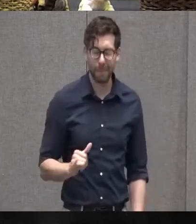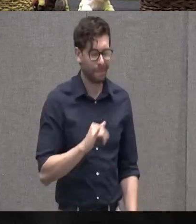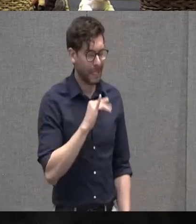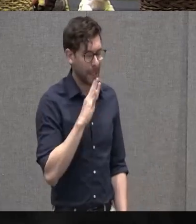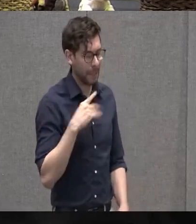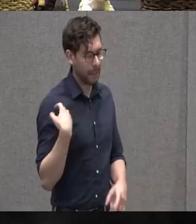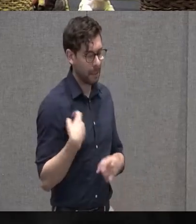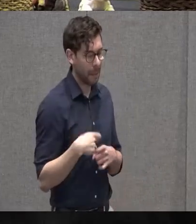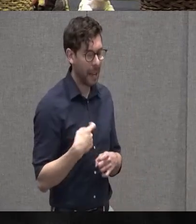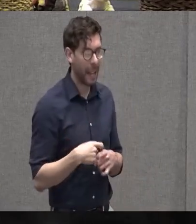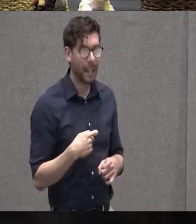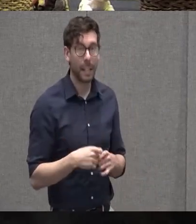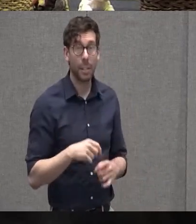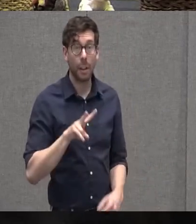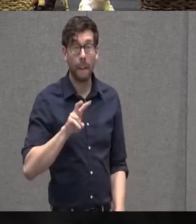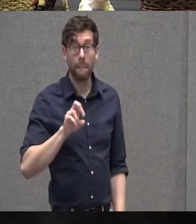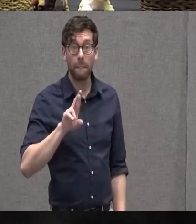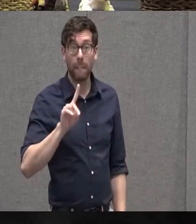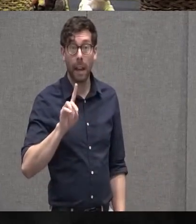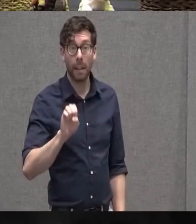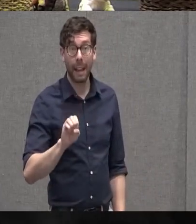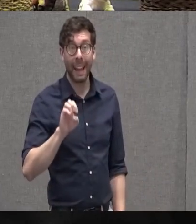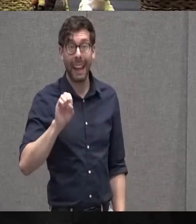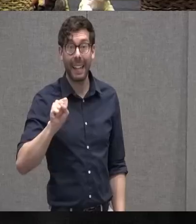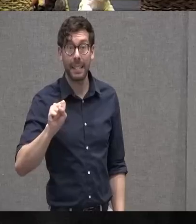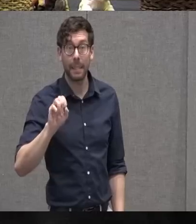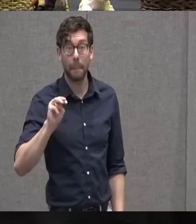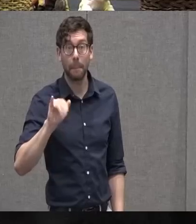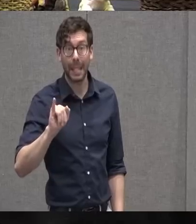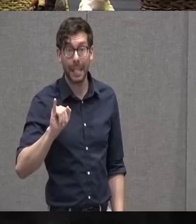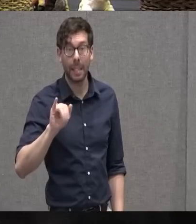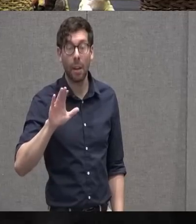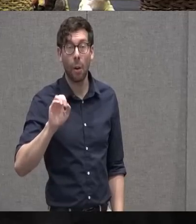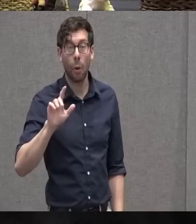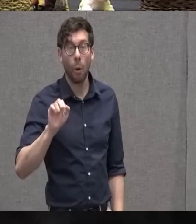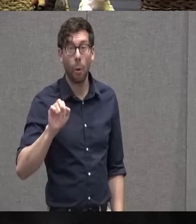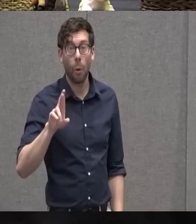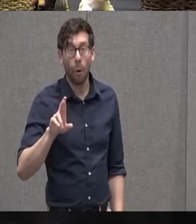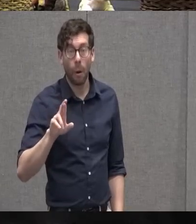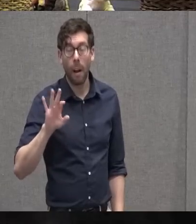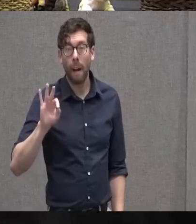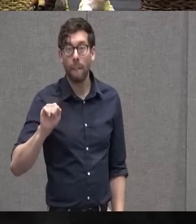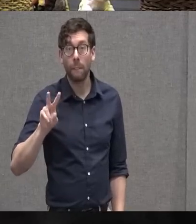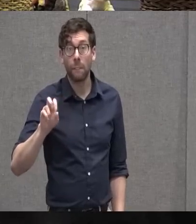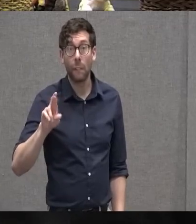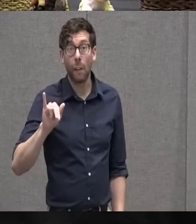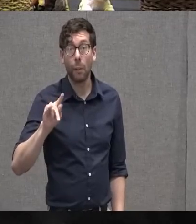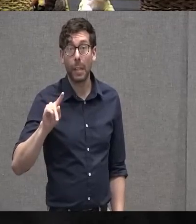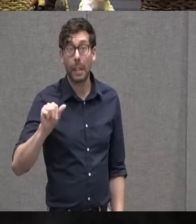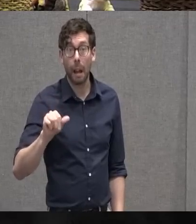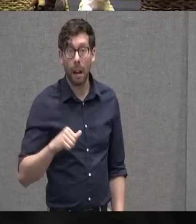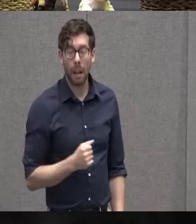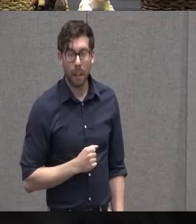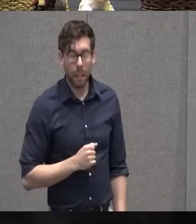So I wondered if maybe I could have my dollars right in front of what it is that I'm buying?